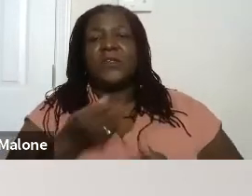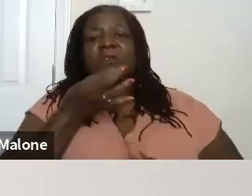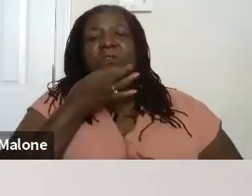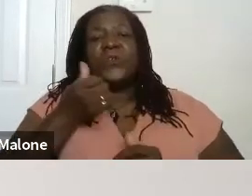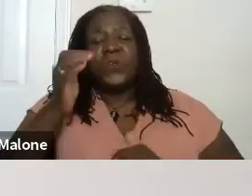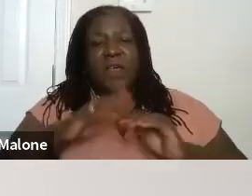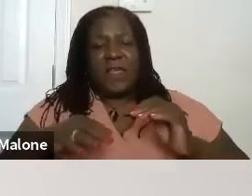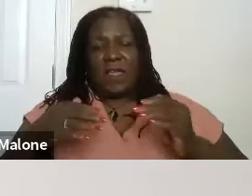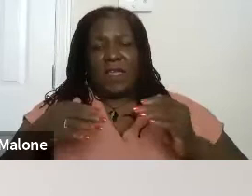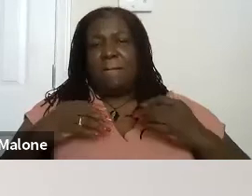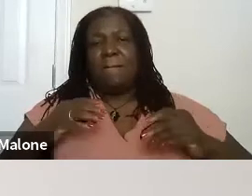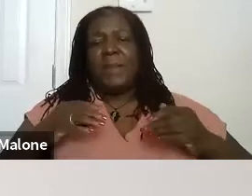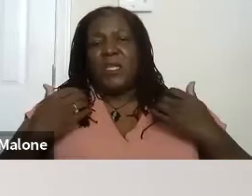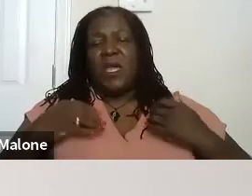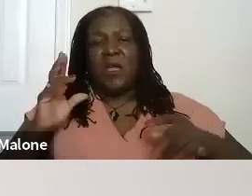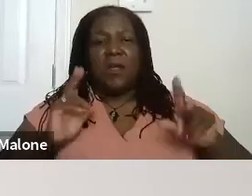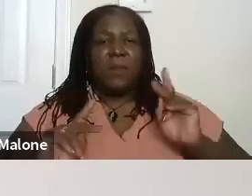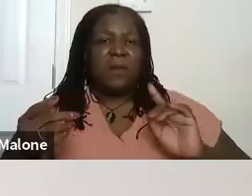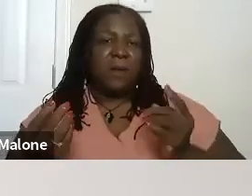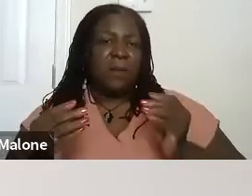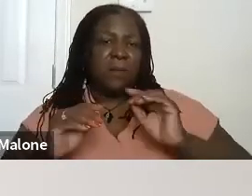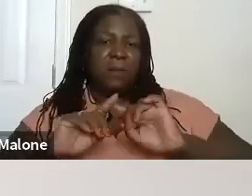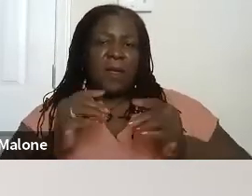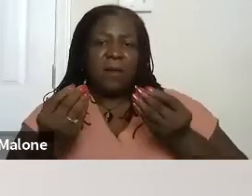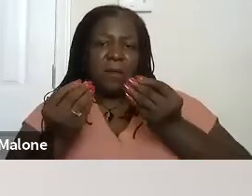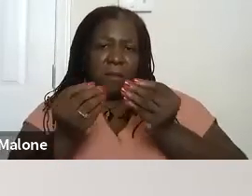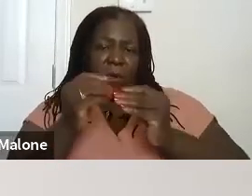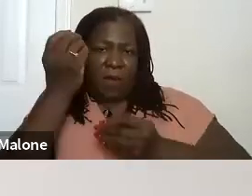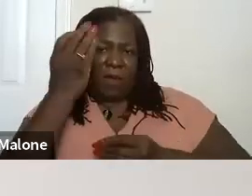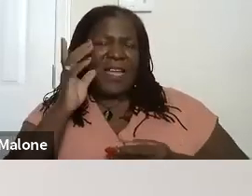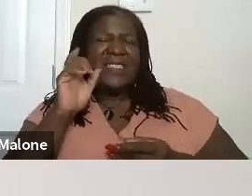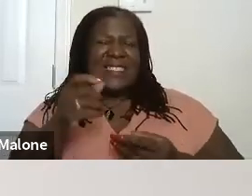this point but more information needs to come in for us to really know that. So if you have